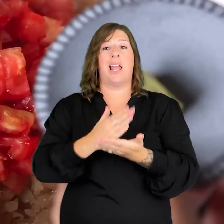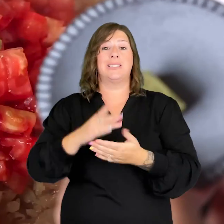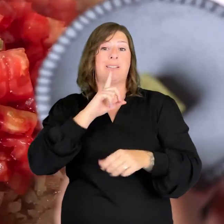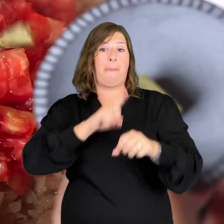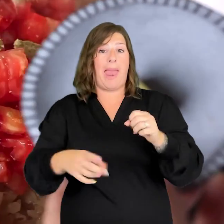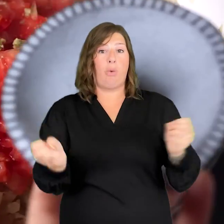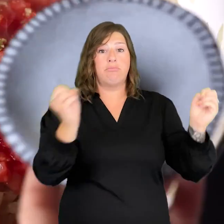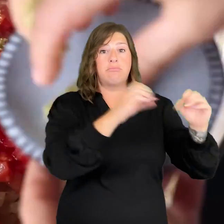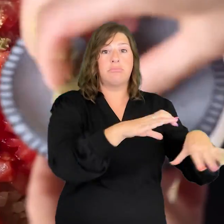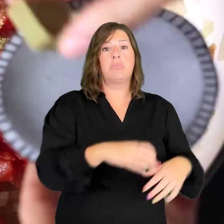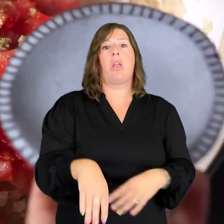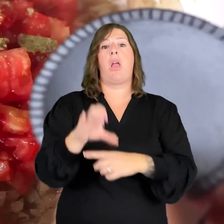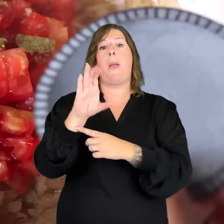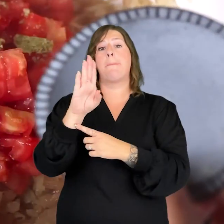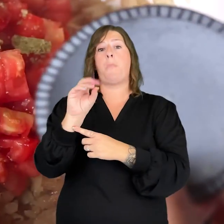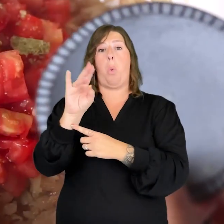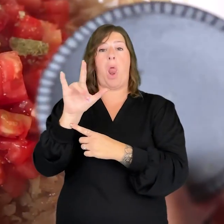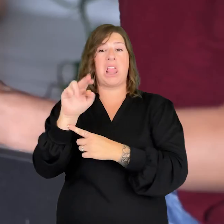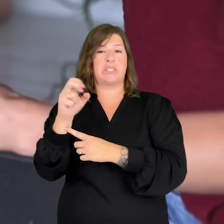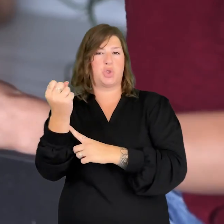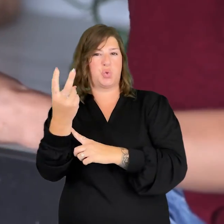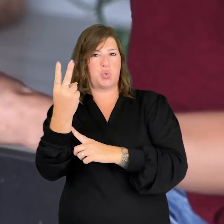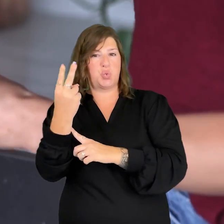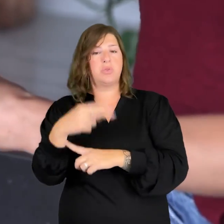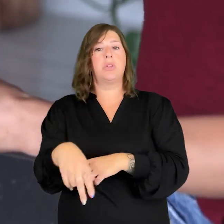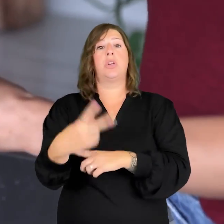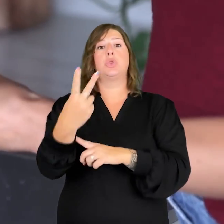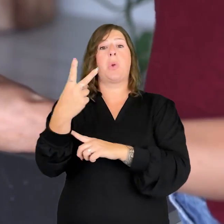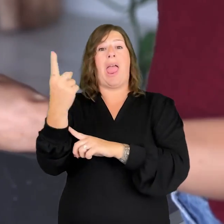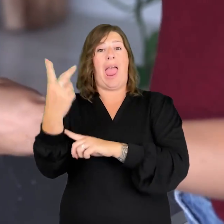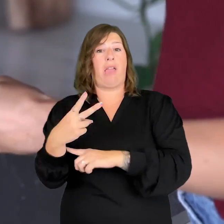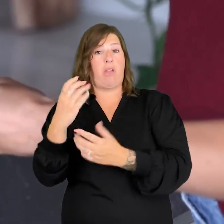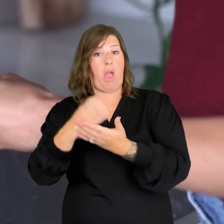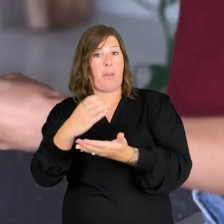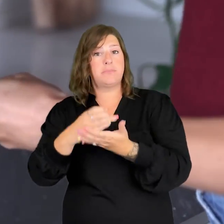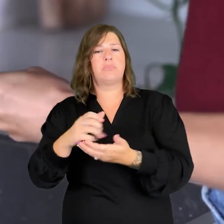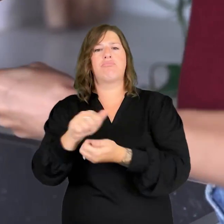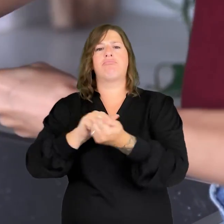two crumbled veggie bouillon cubes, and two and a half cups of rinsed red lentils.